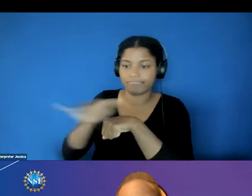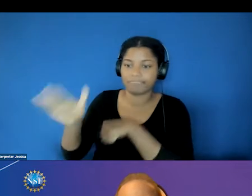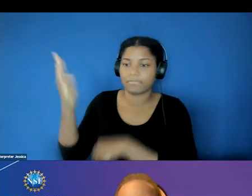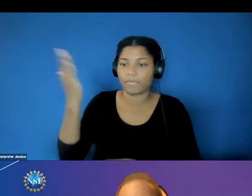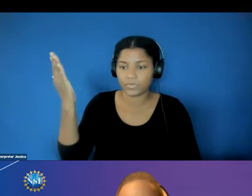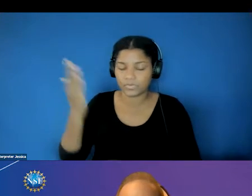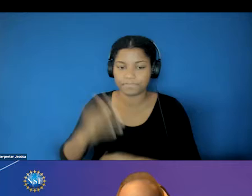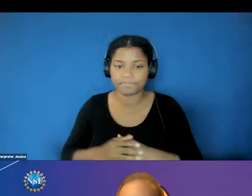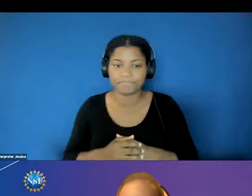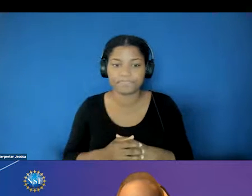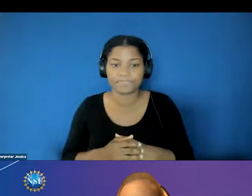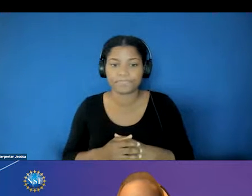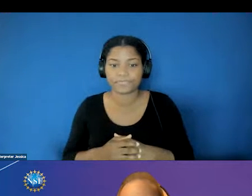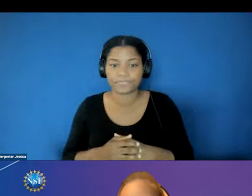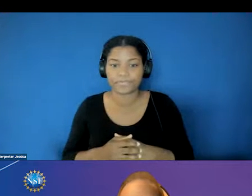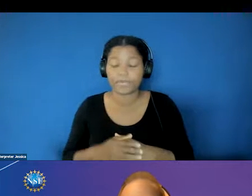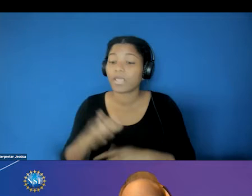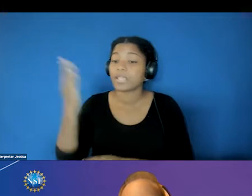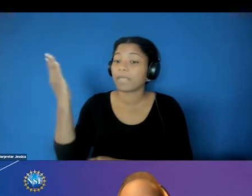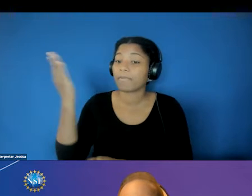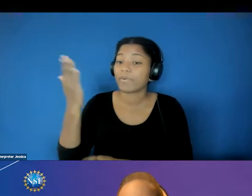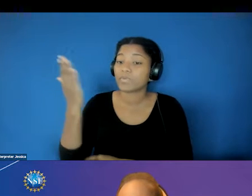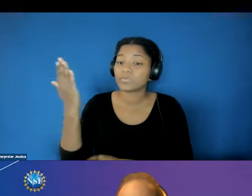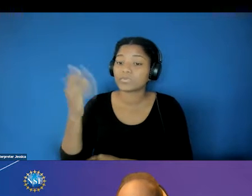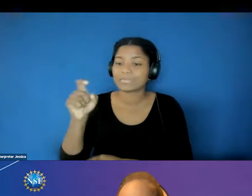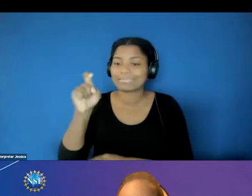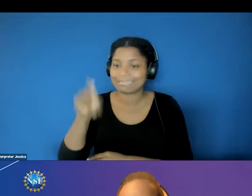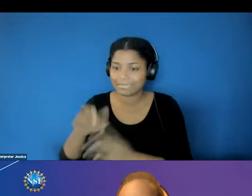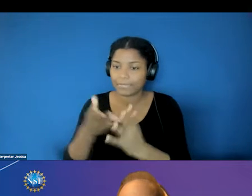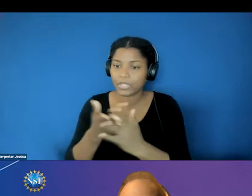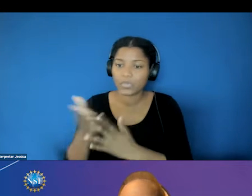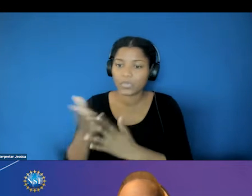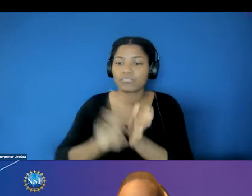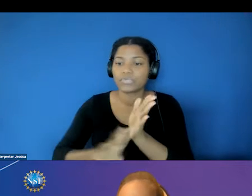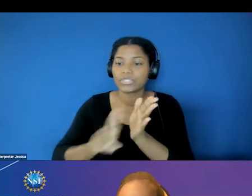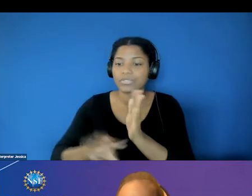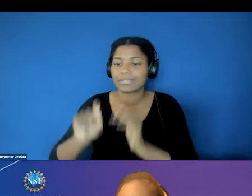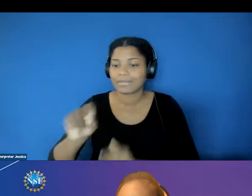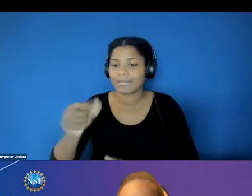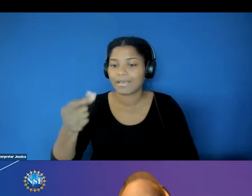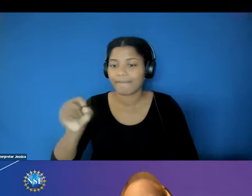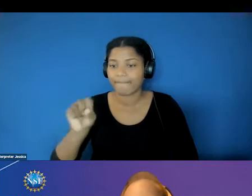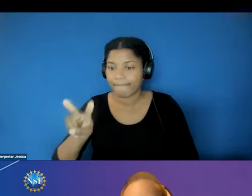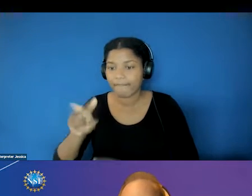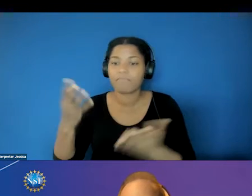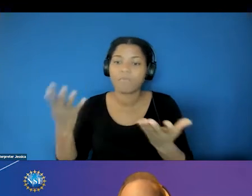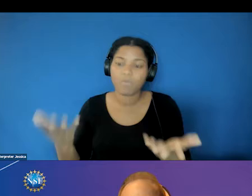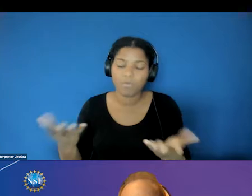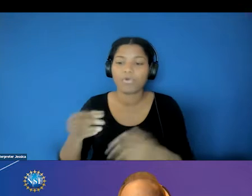And those proposals by the way, need to be submitted through research.gov or grants.gov.